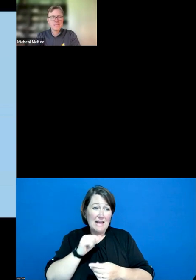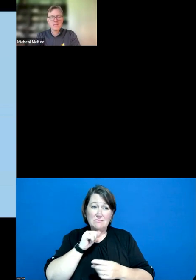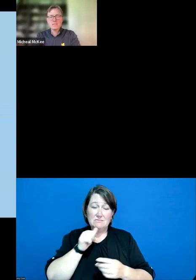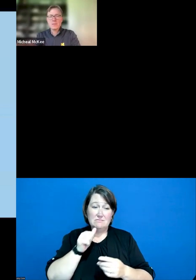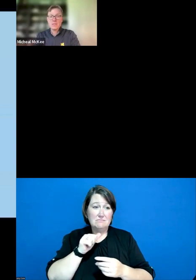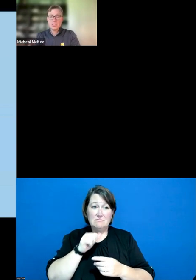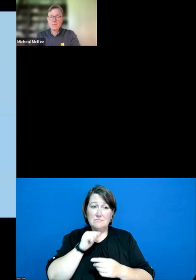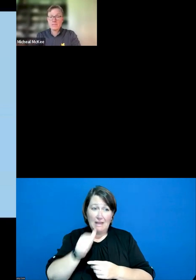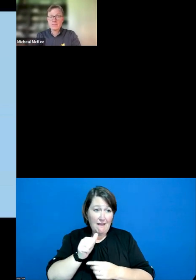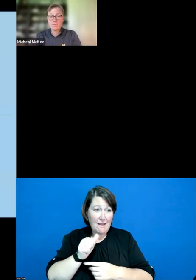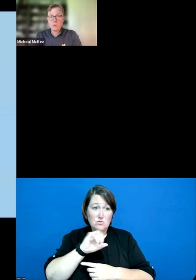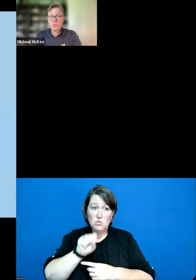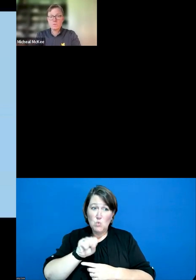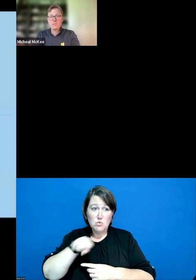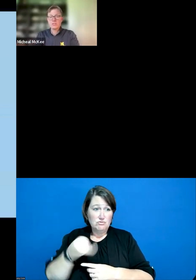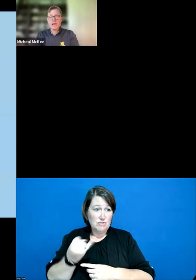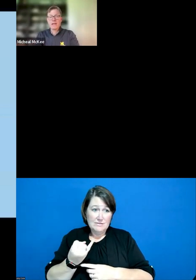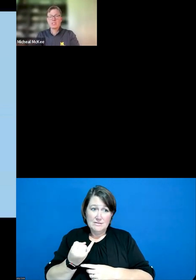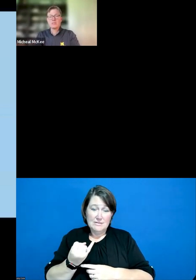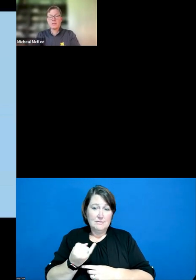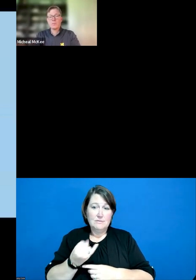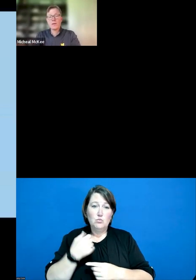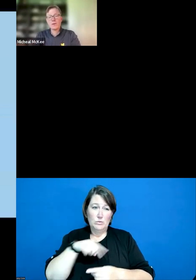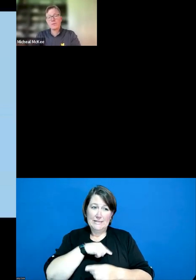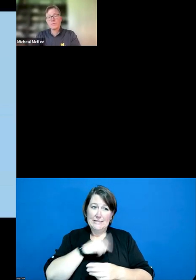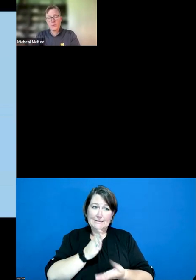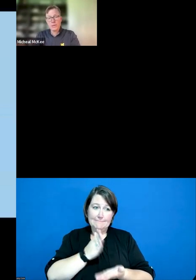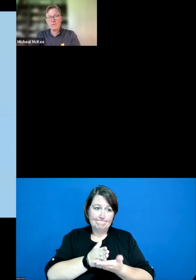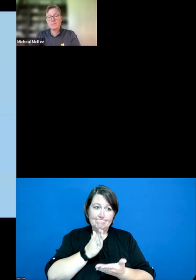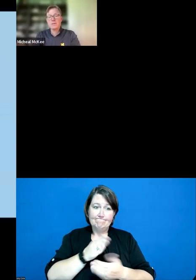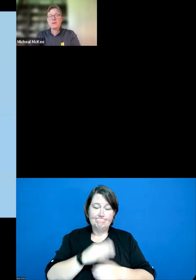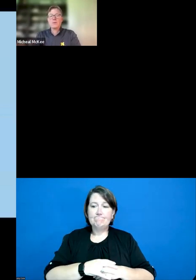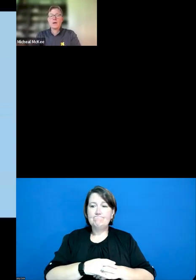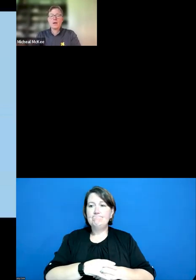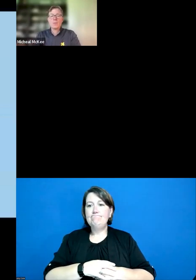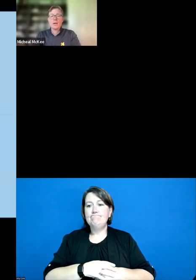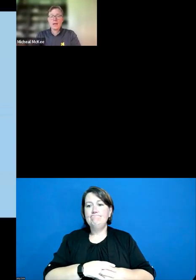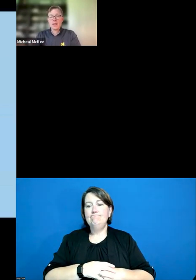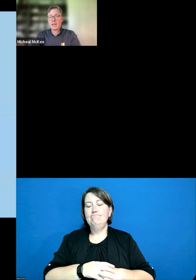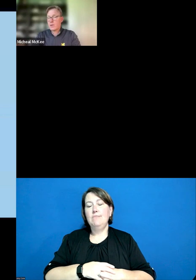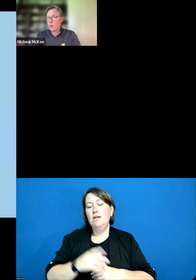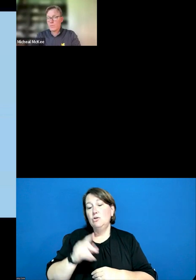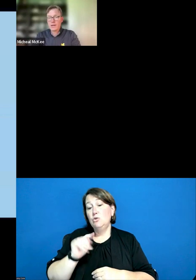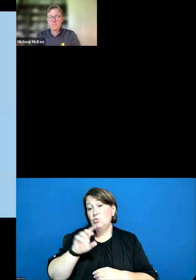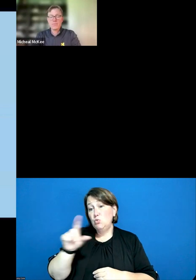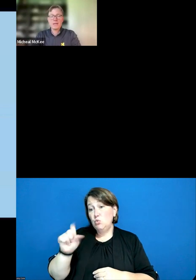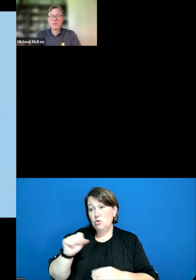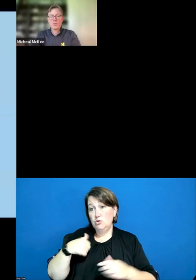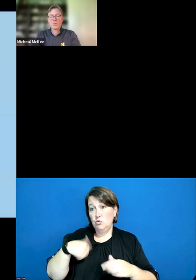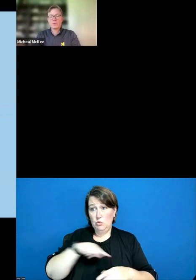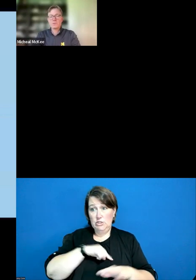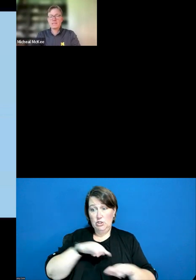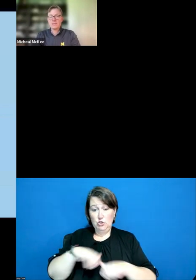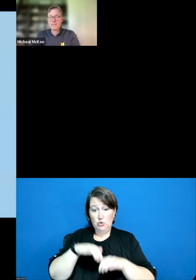So I'm going to talk about some tools and strategies that we are doing, and I hope that many of you will take some of